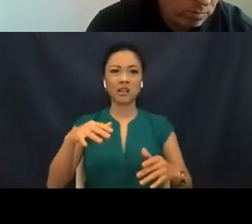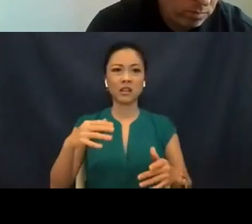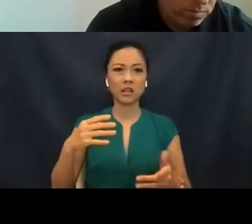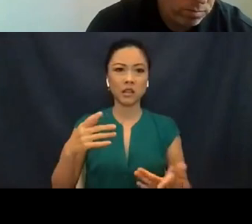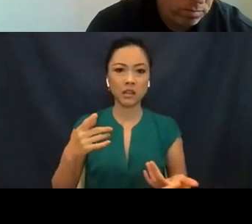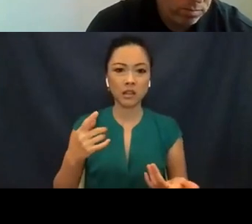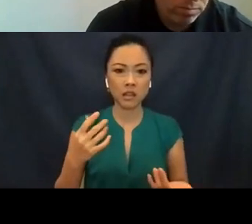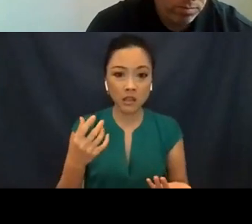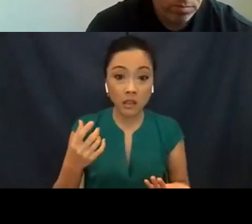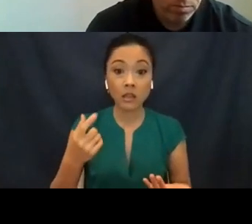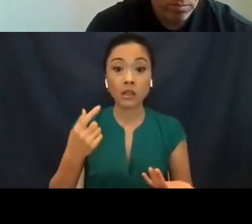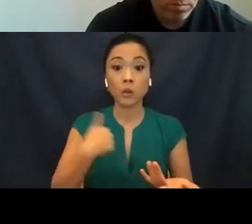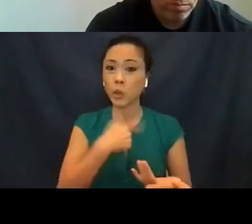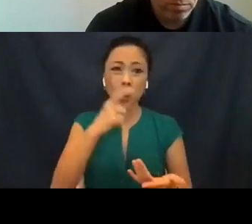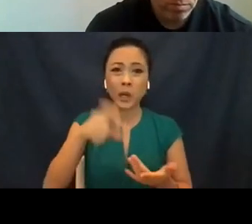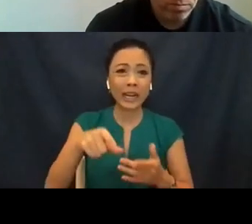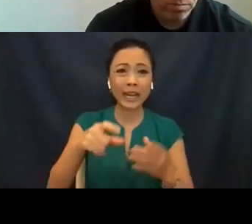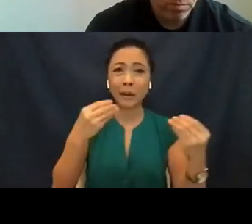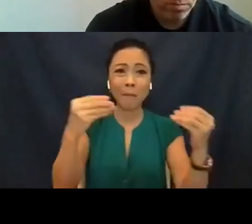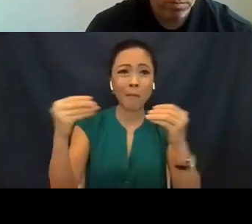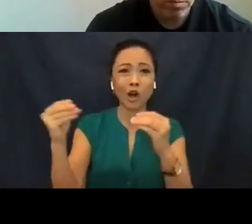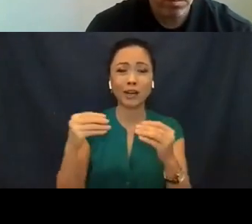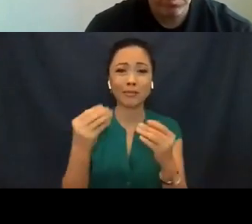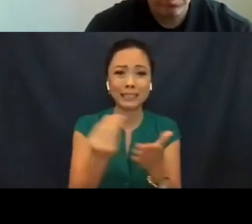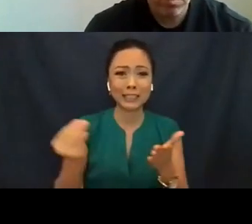we need to agree on what is important, I guess, what we should